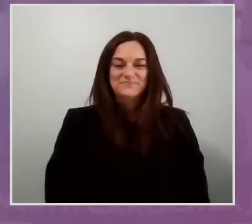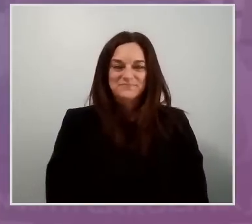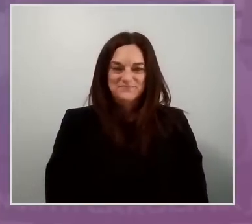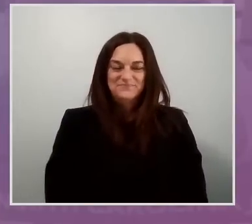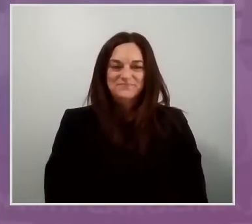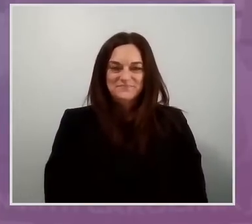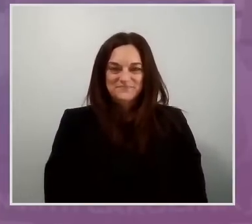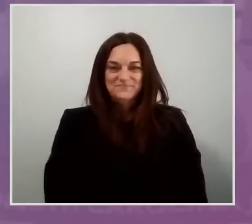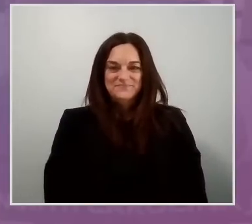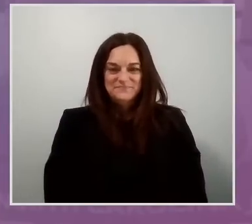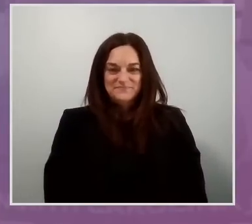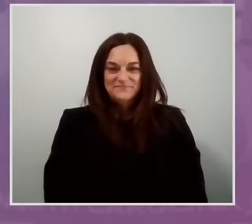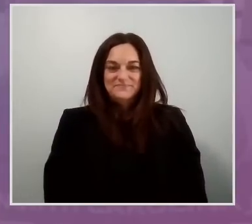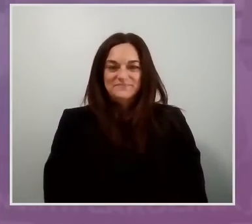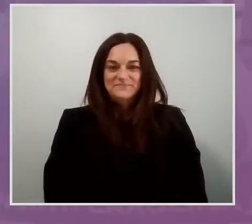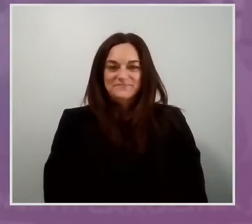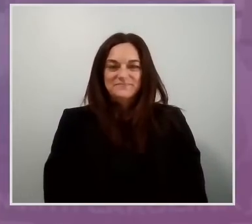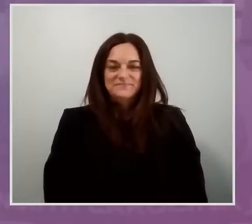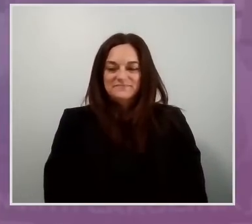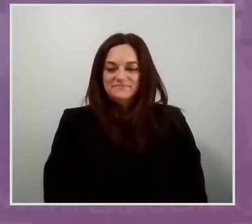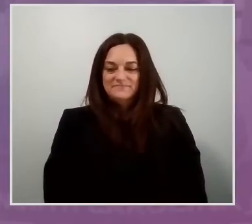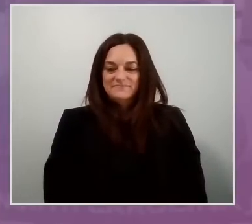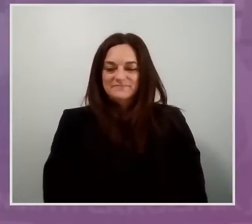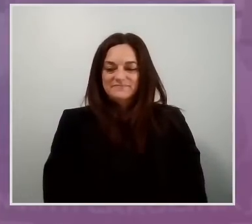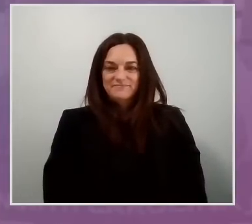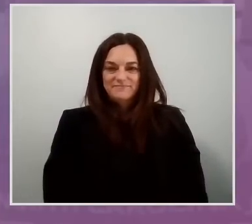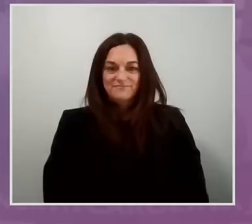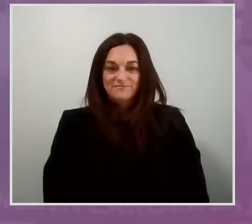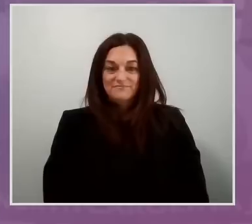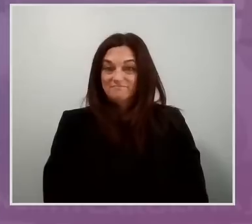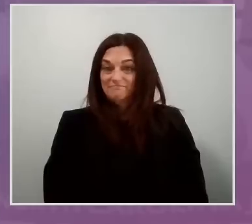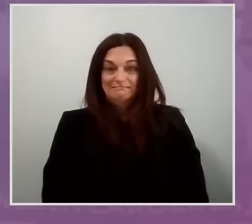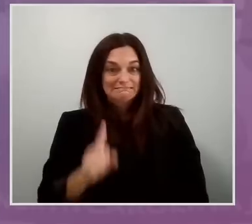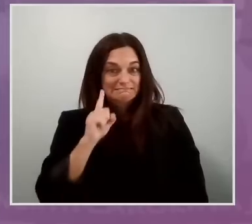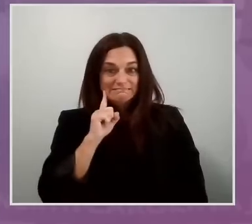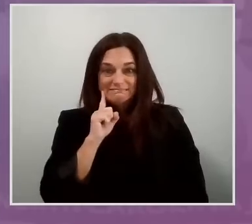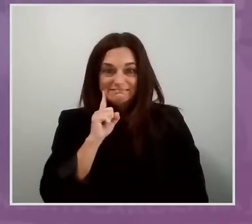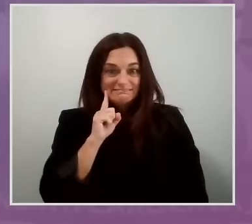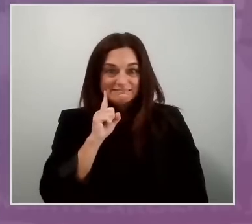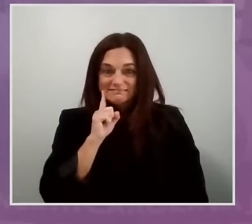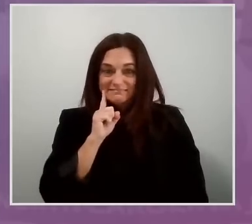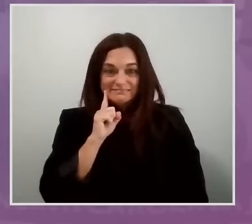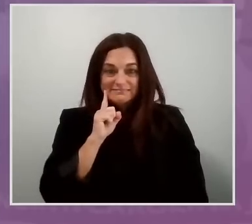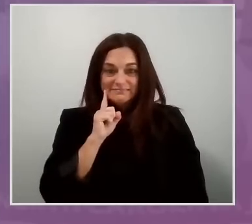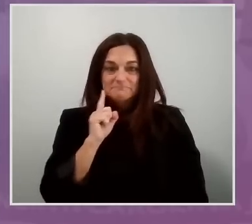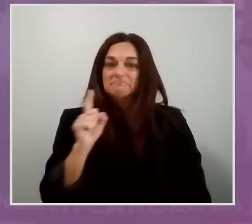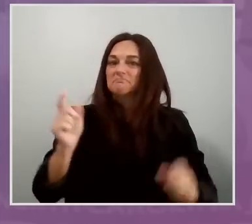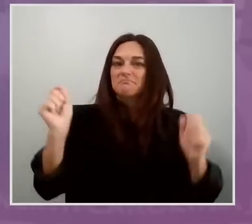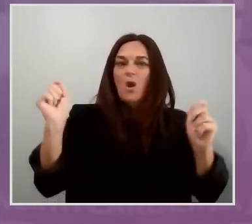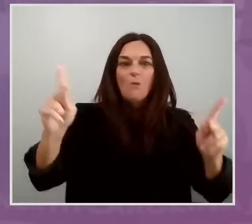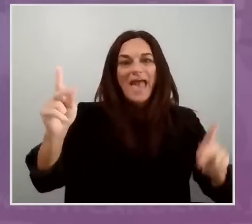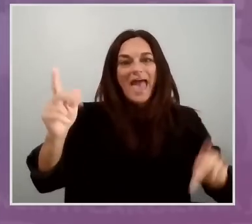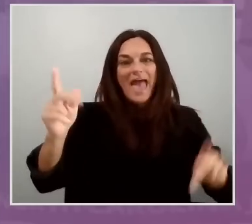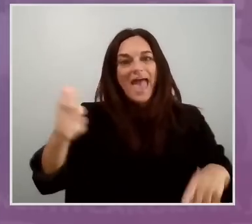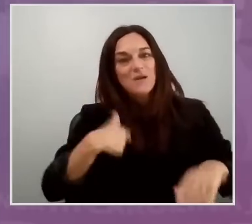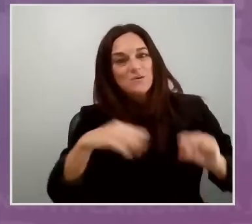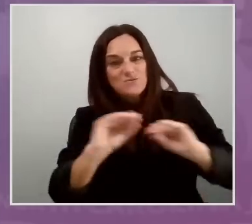ALL RIGHT.